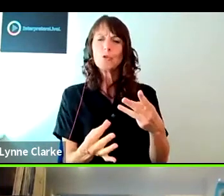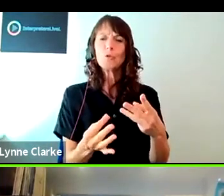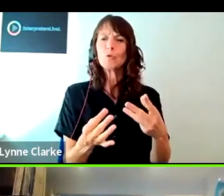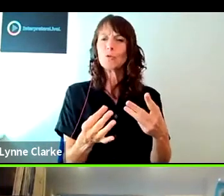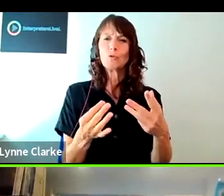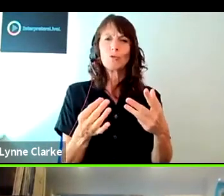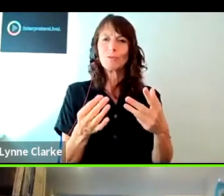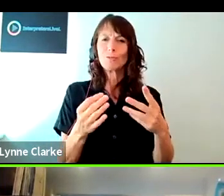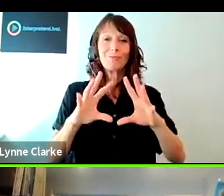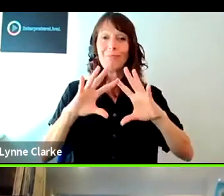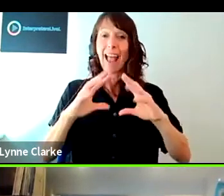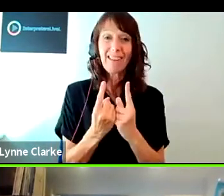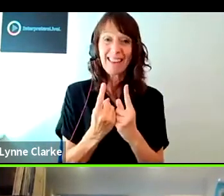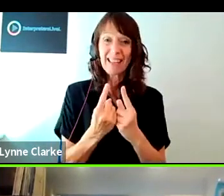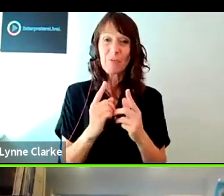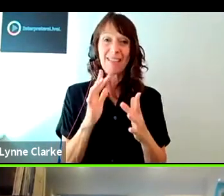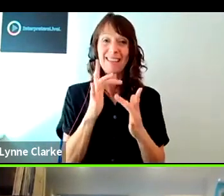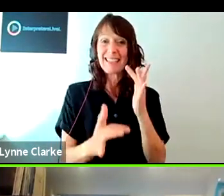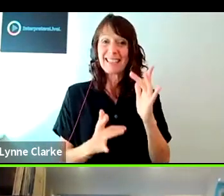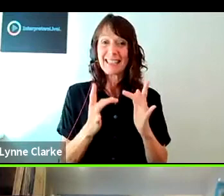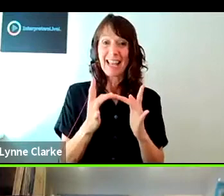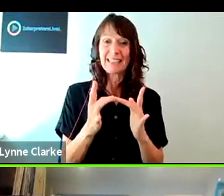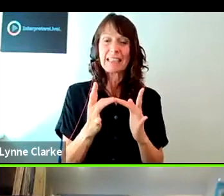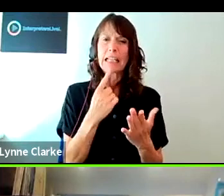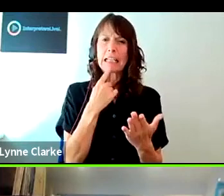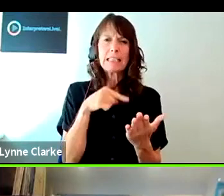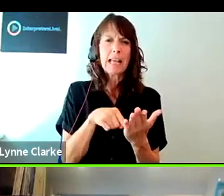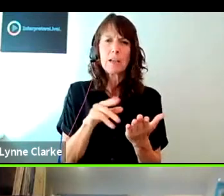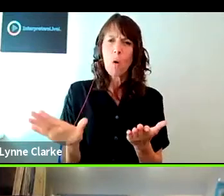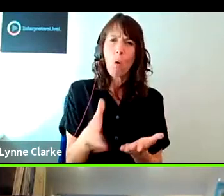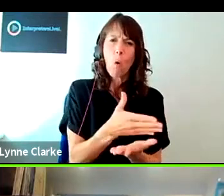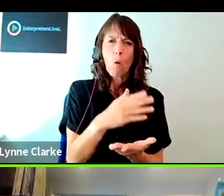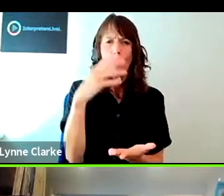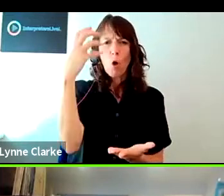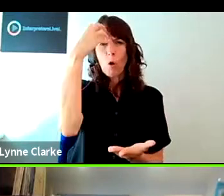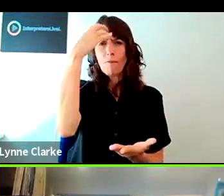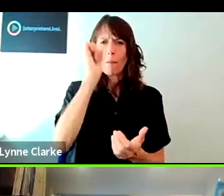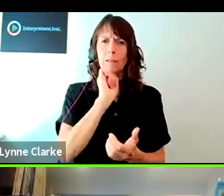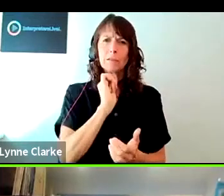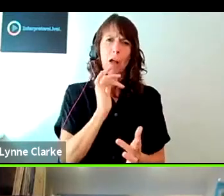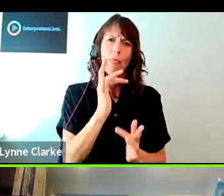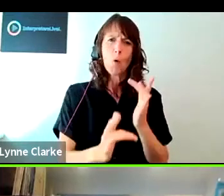And so in it said all government websites must be accessible.